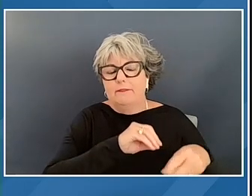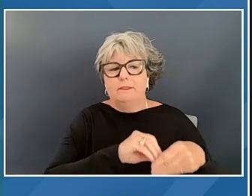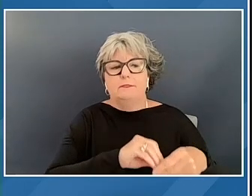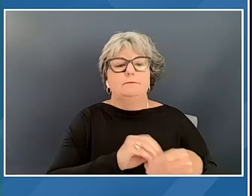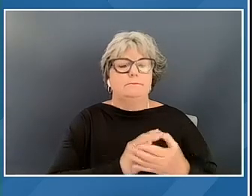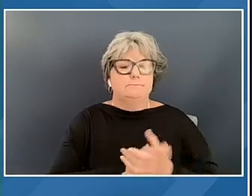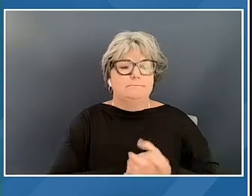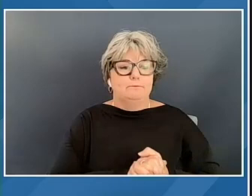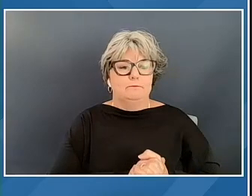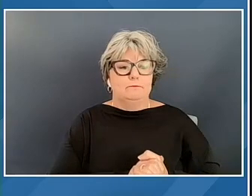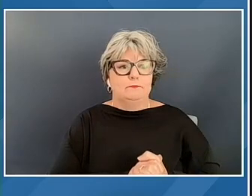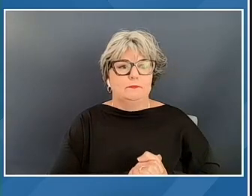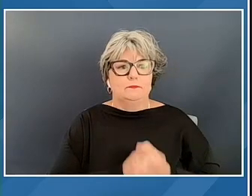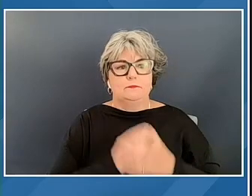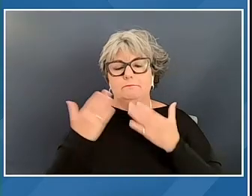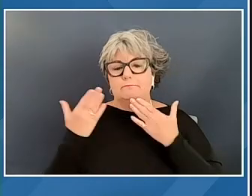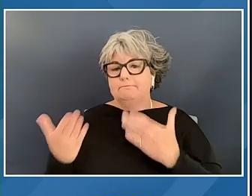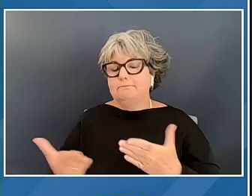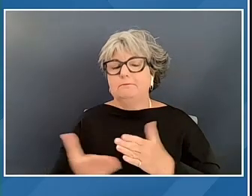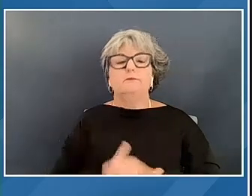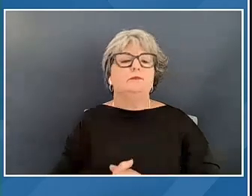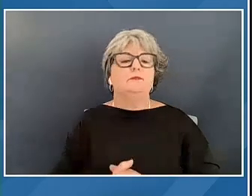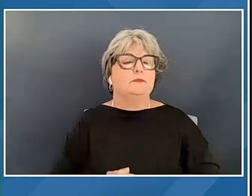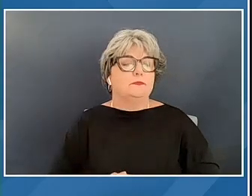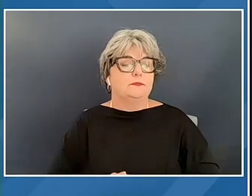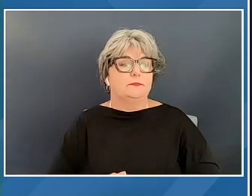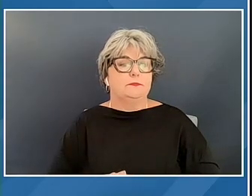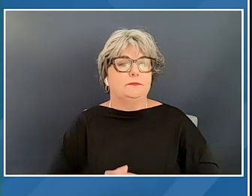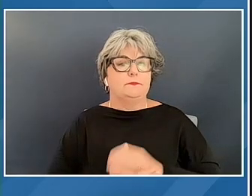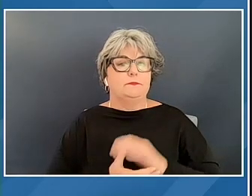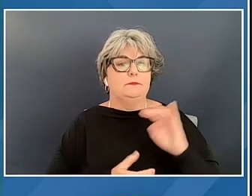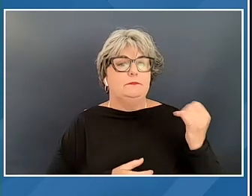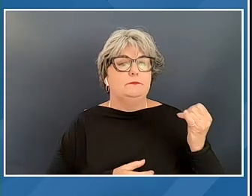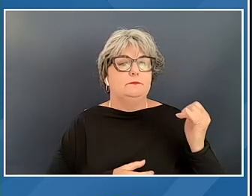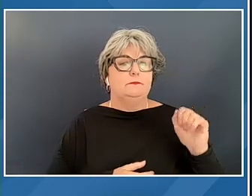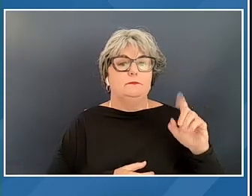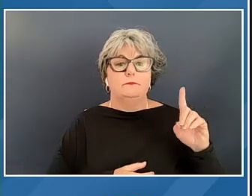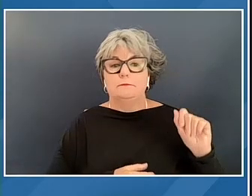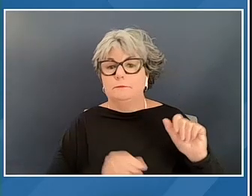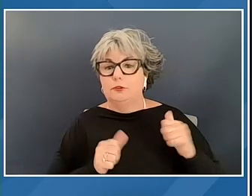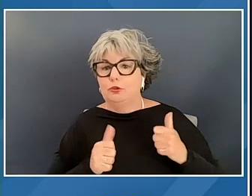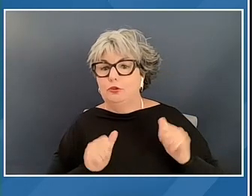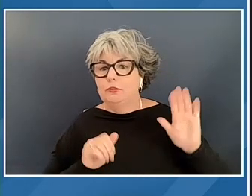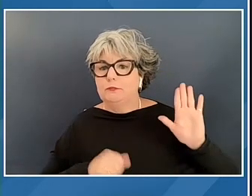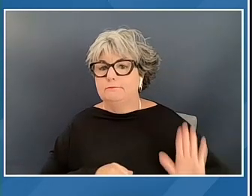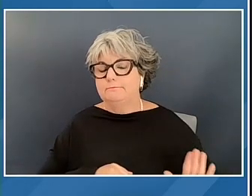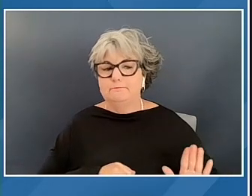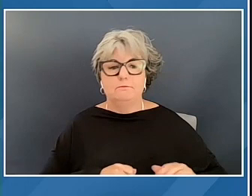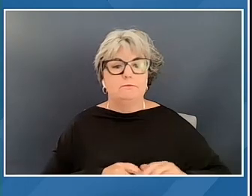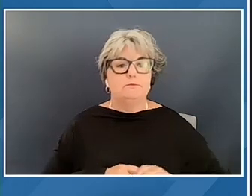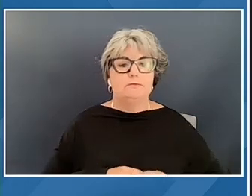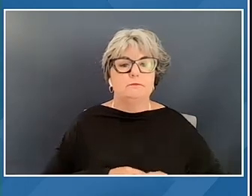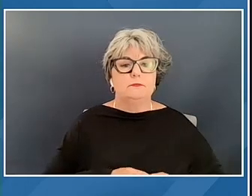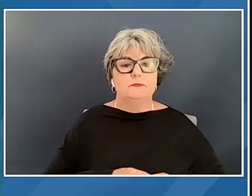Okay. Thank you. Appreciate it. Jada, I see you took your hand down. Are you good? It's very quick. I asked in the chat as well.